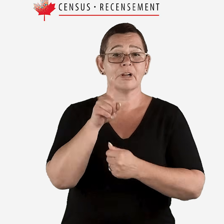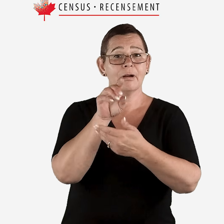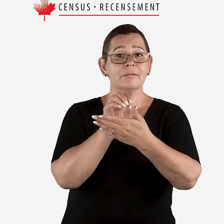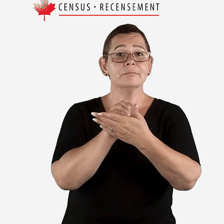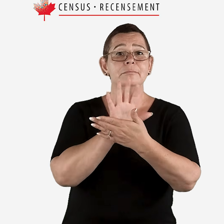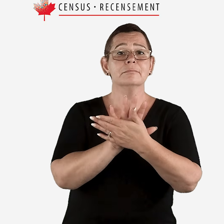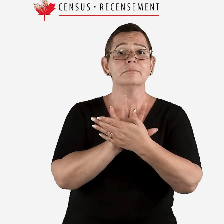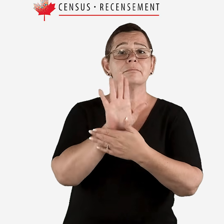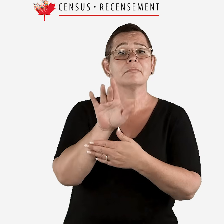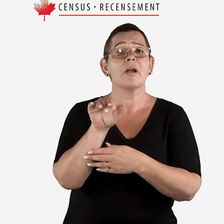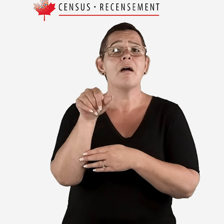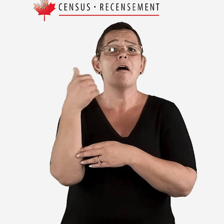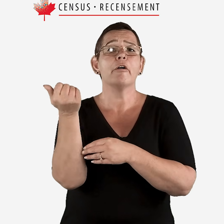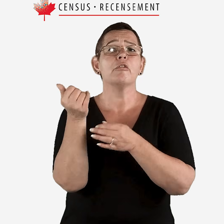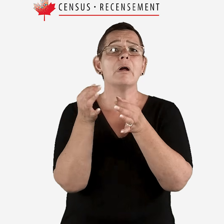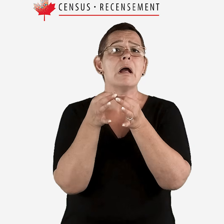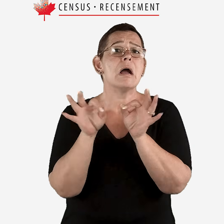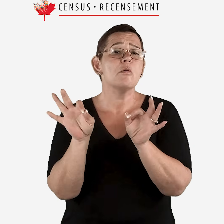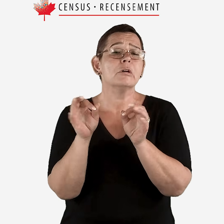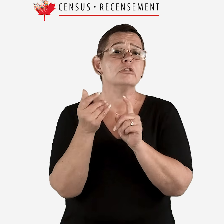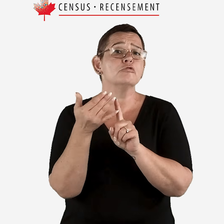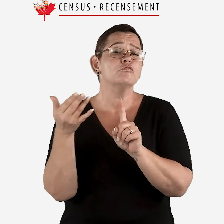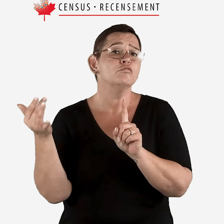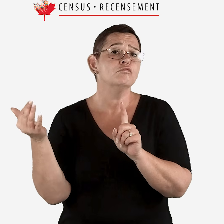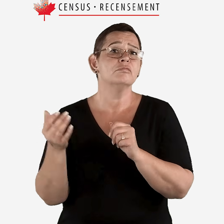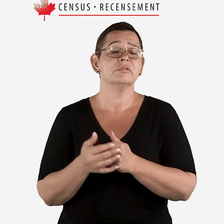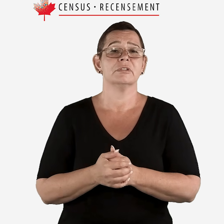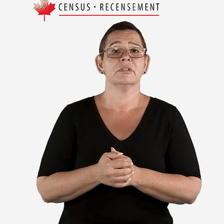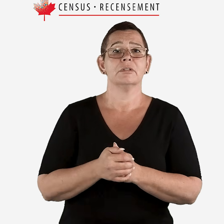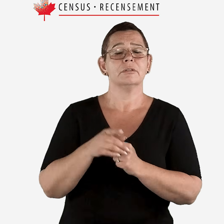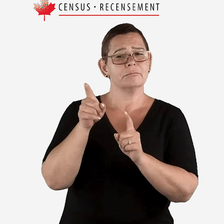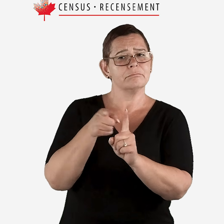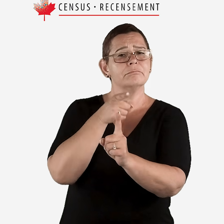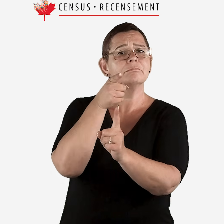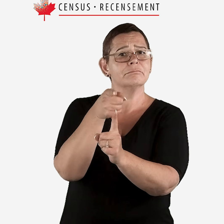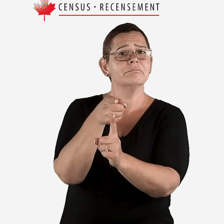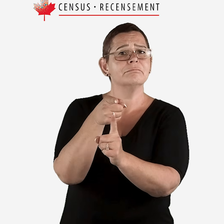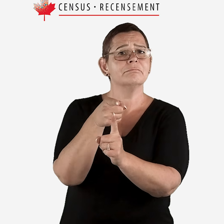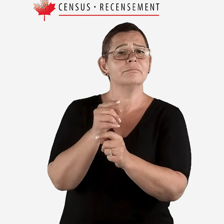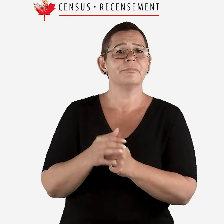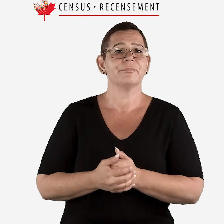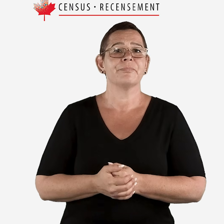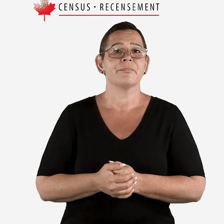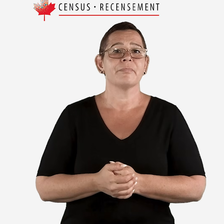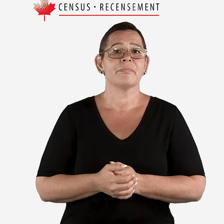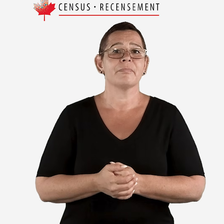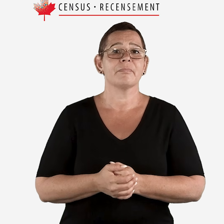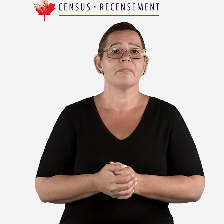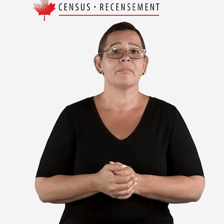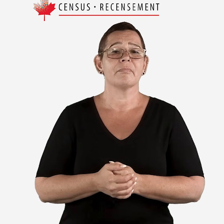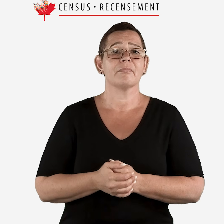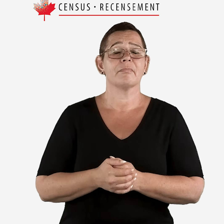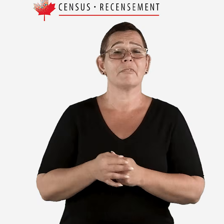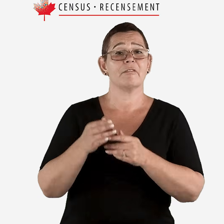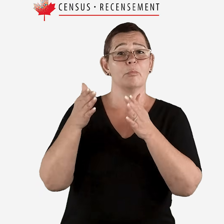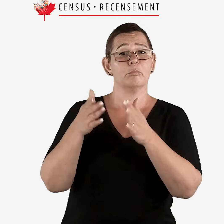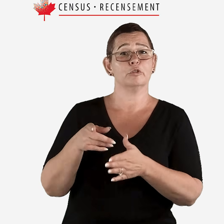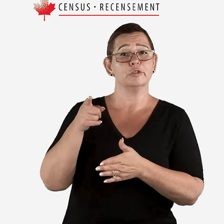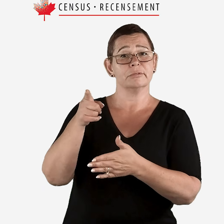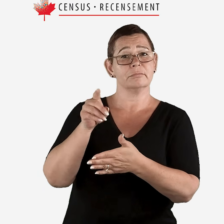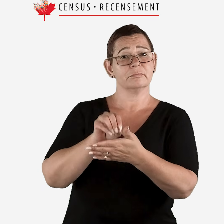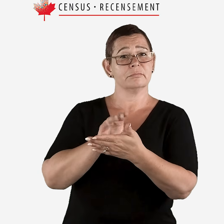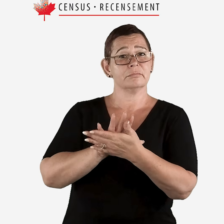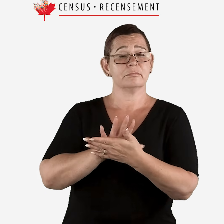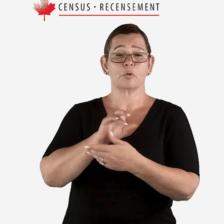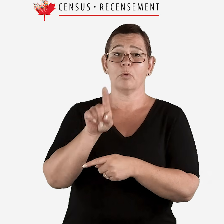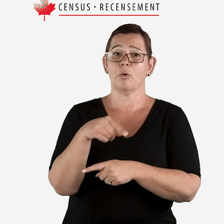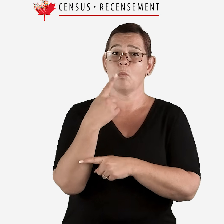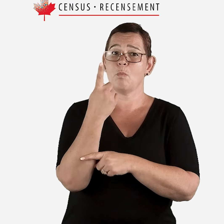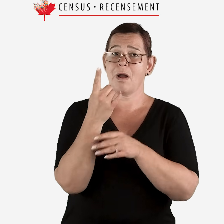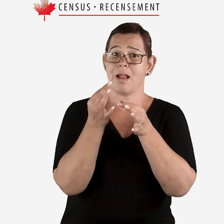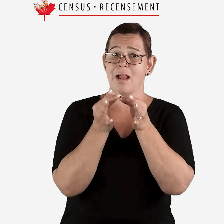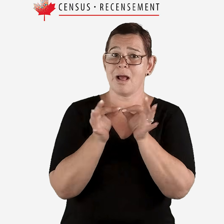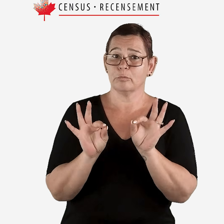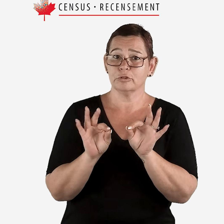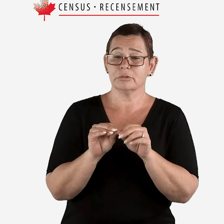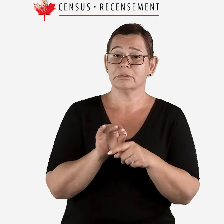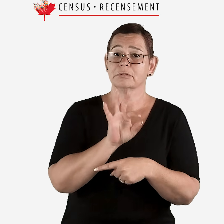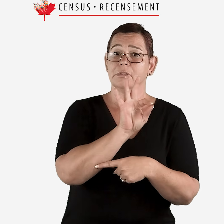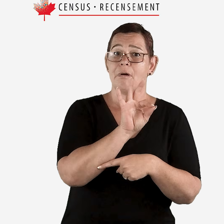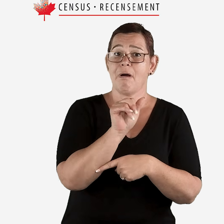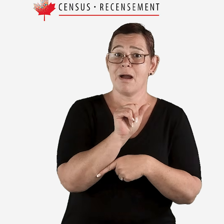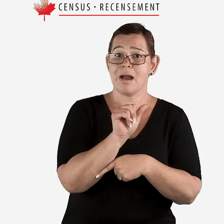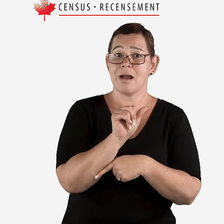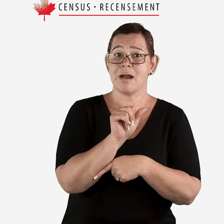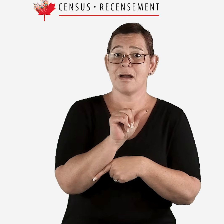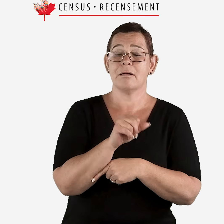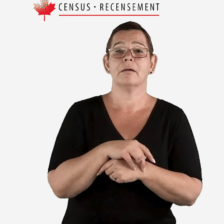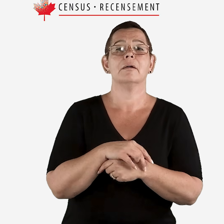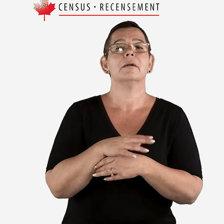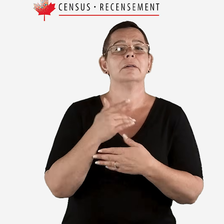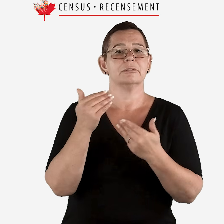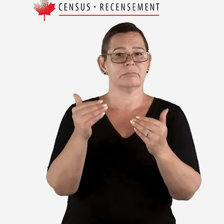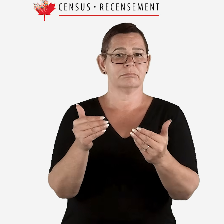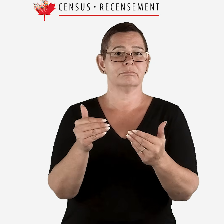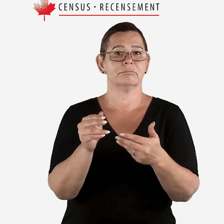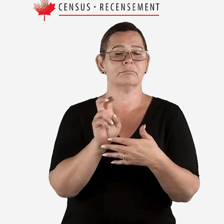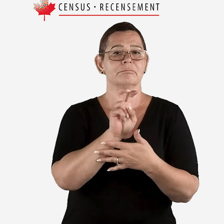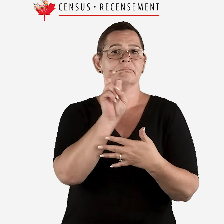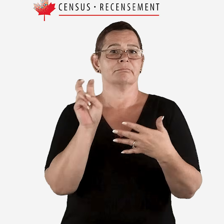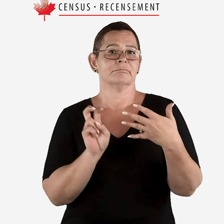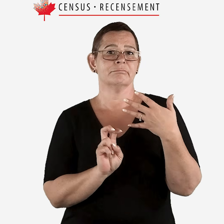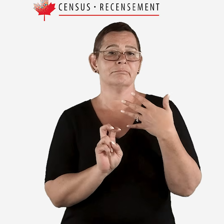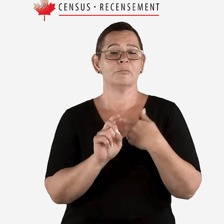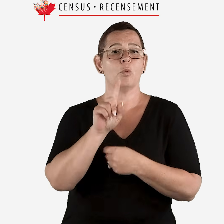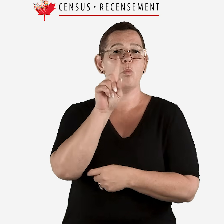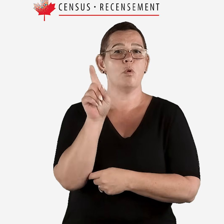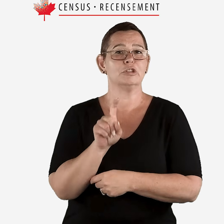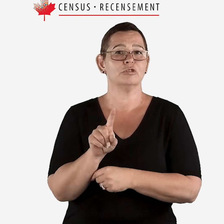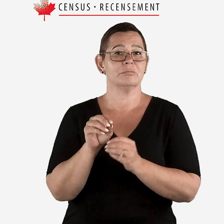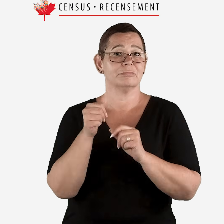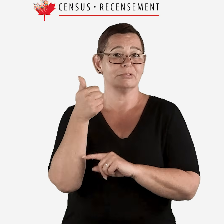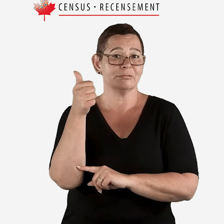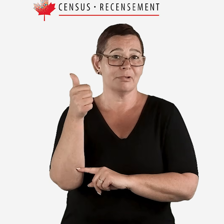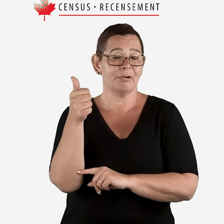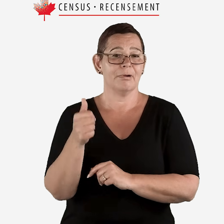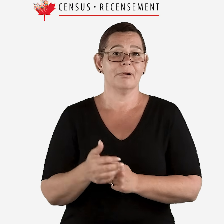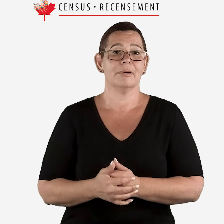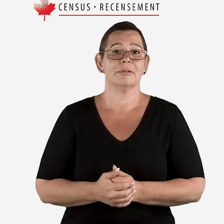Write-in field: Other language(s)—specify If this person indicates only one language in question 9. a), go to question 10.